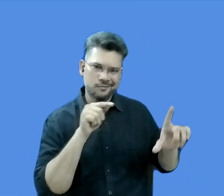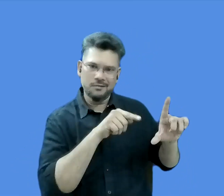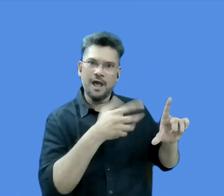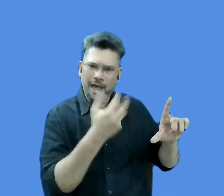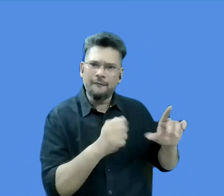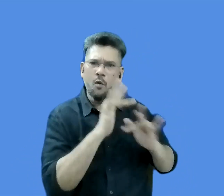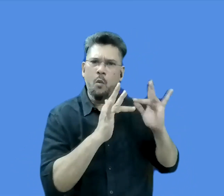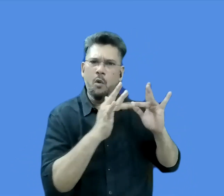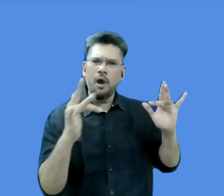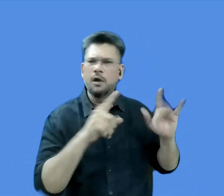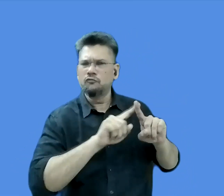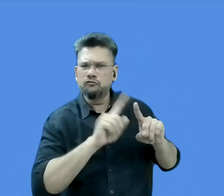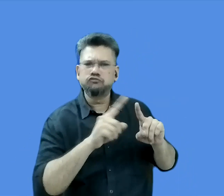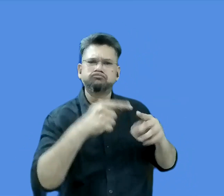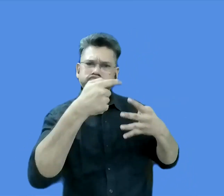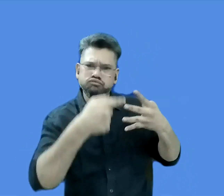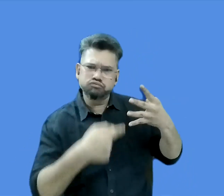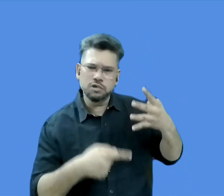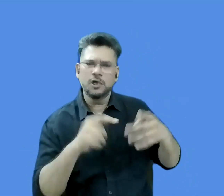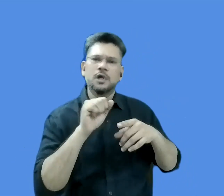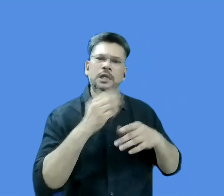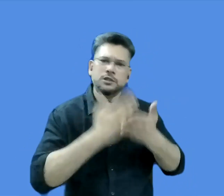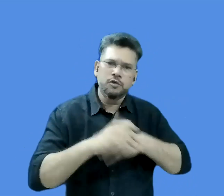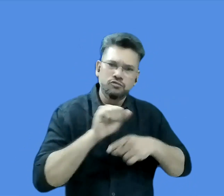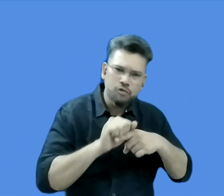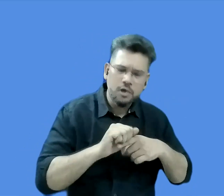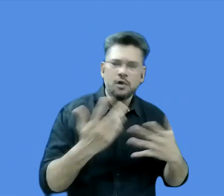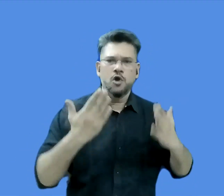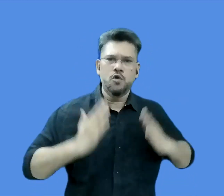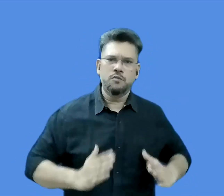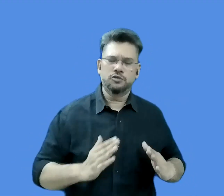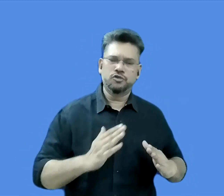search within this platform, disability, you have all of